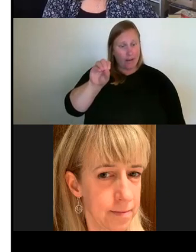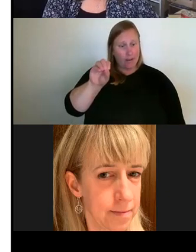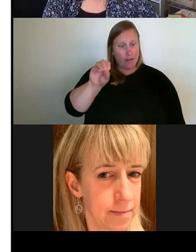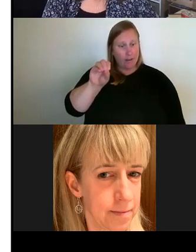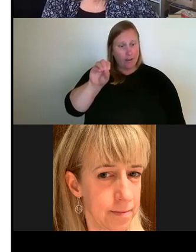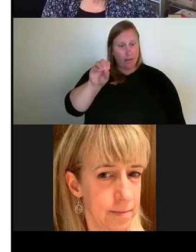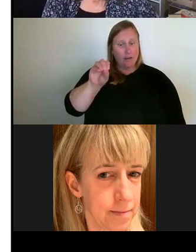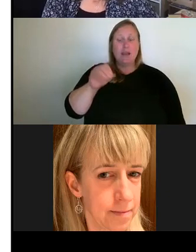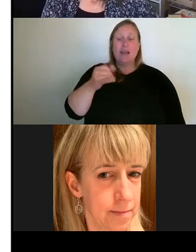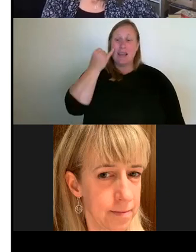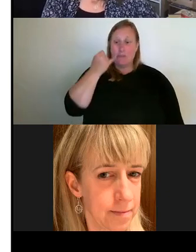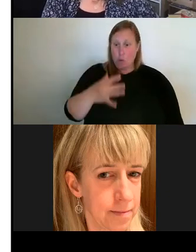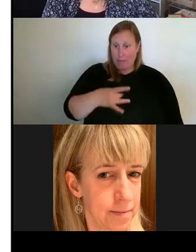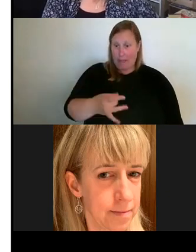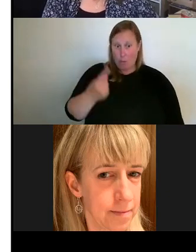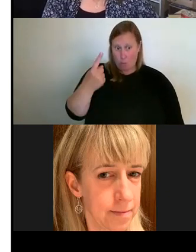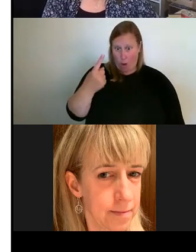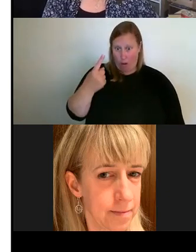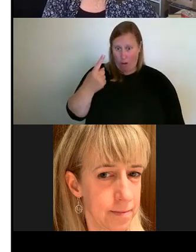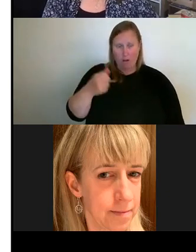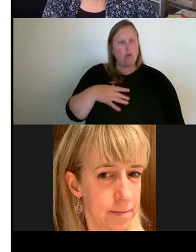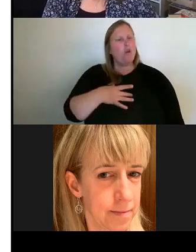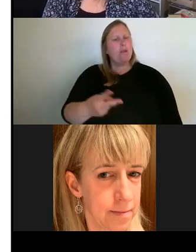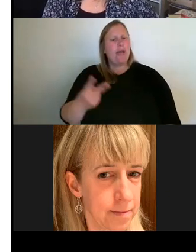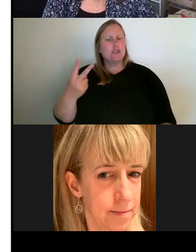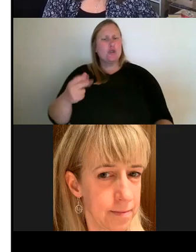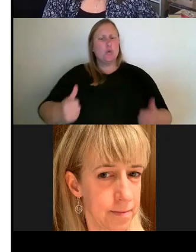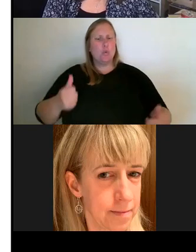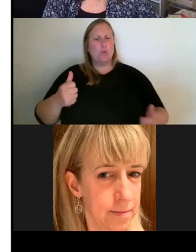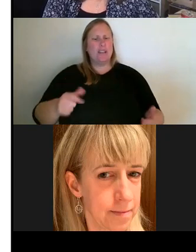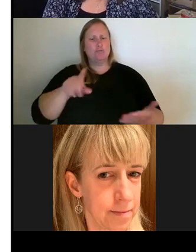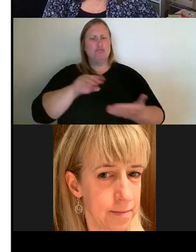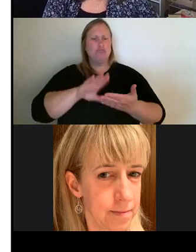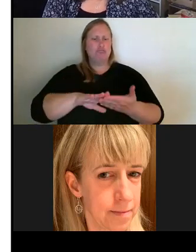or a two for 60 characters wide.